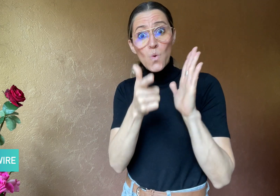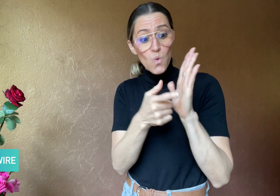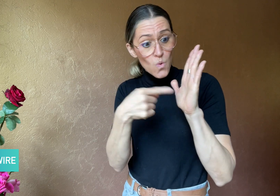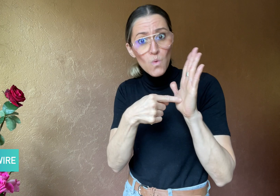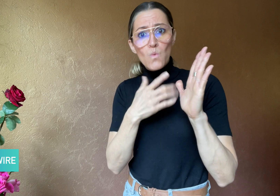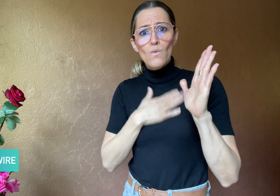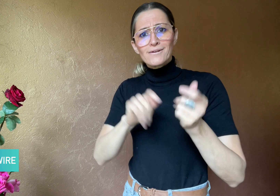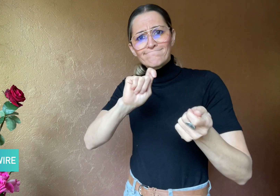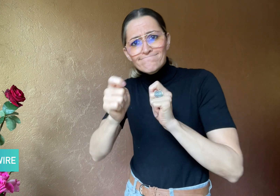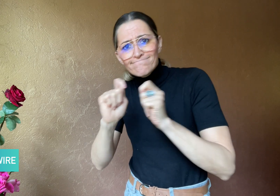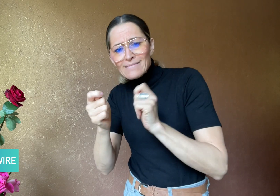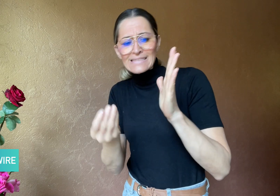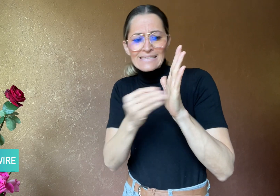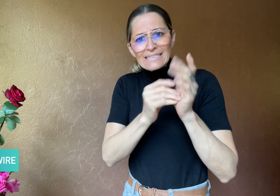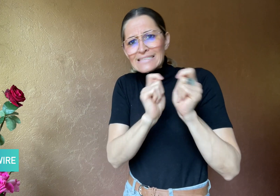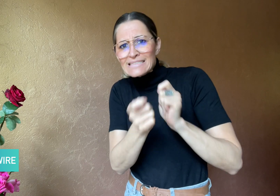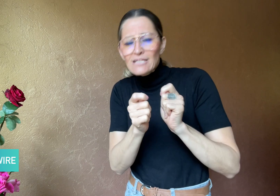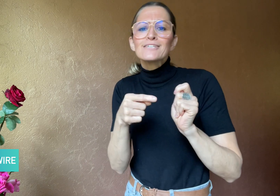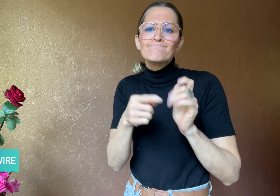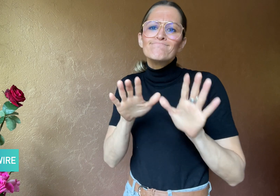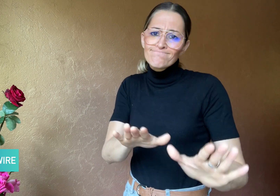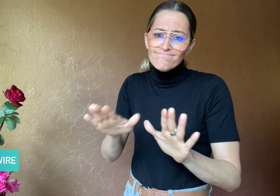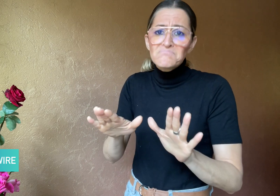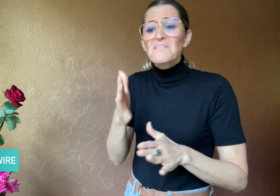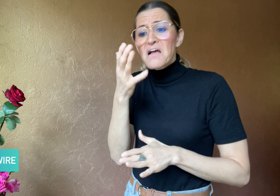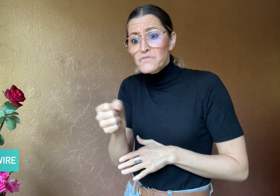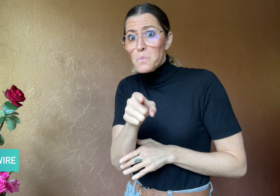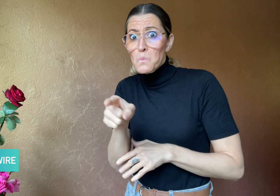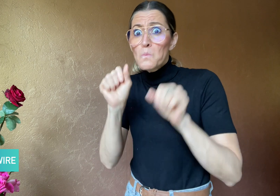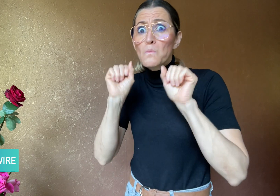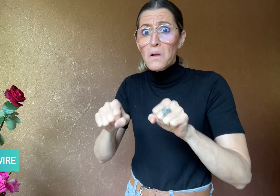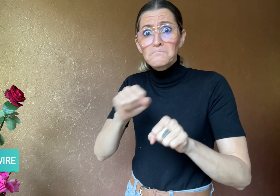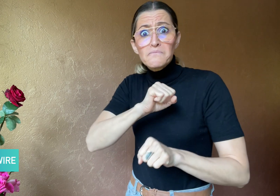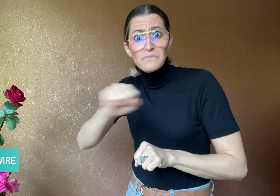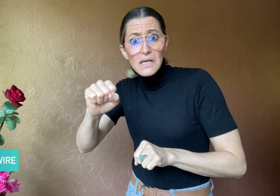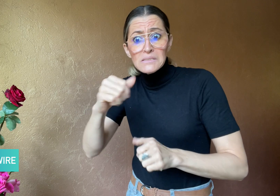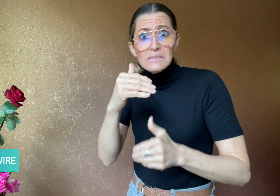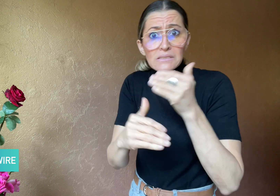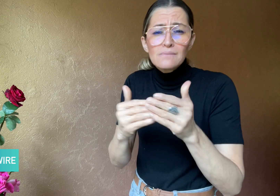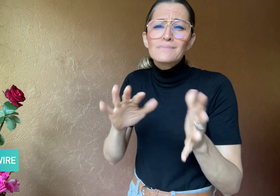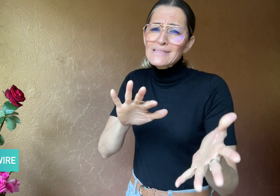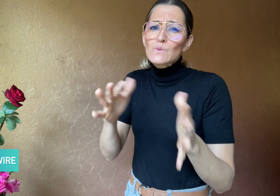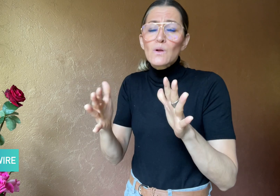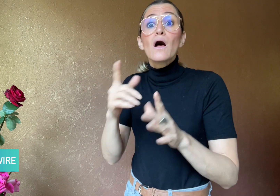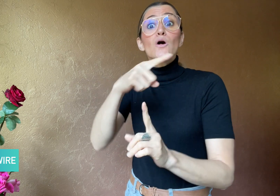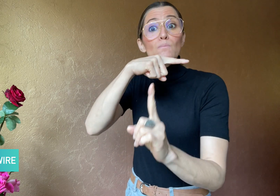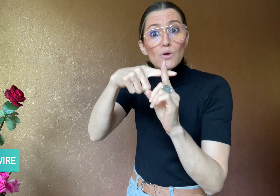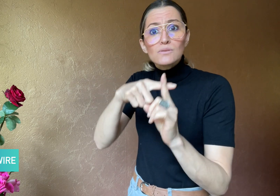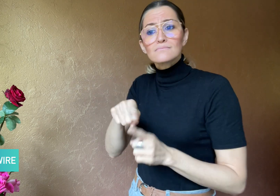like amending legislation, others are easy, and the Independent